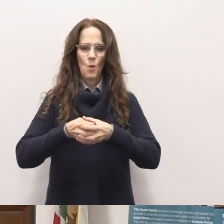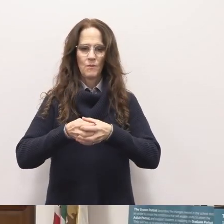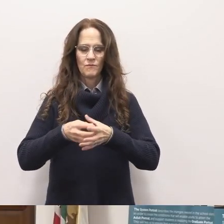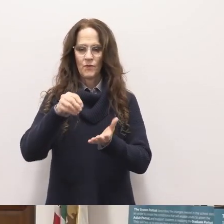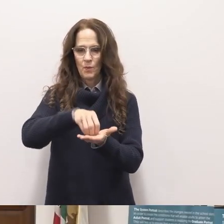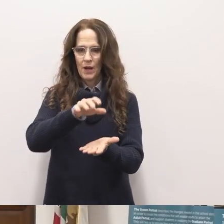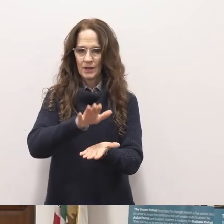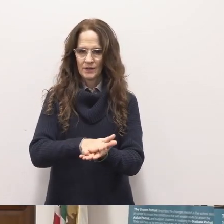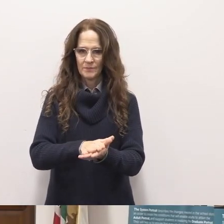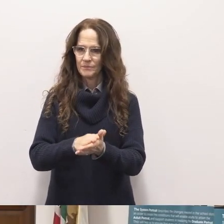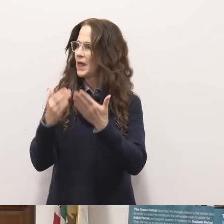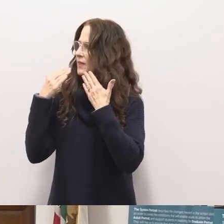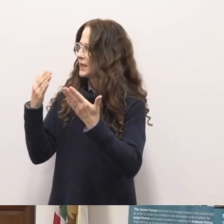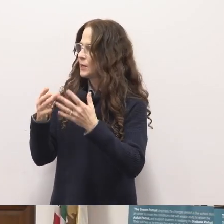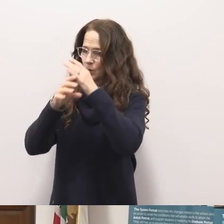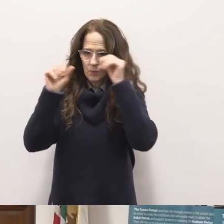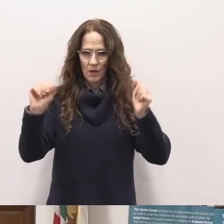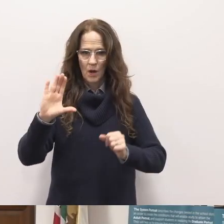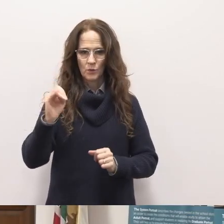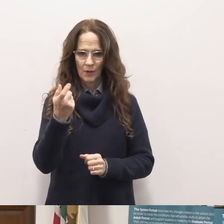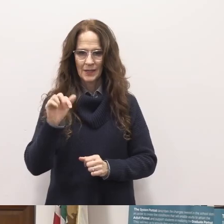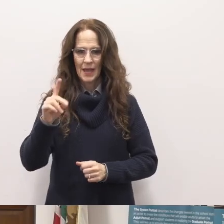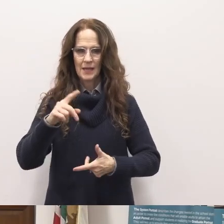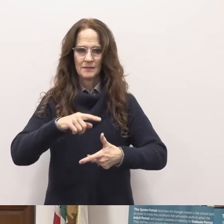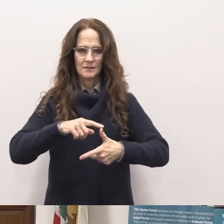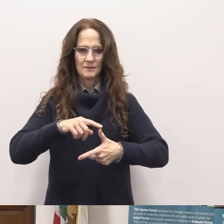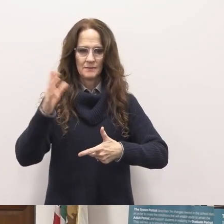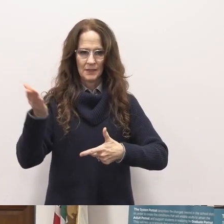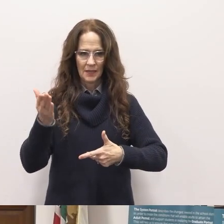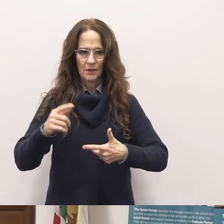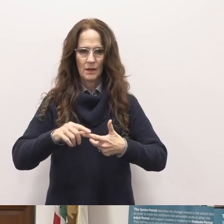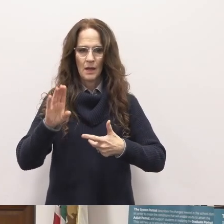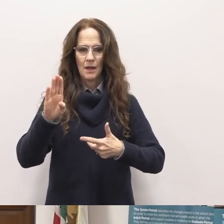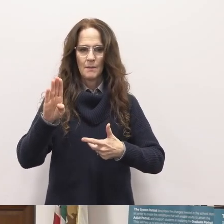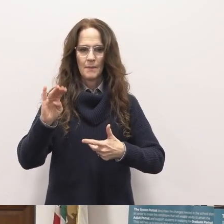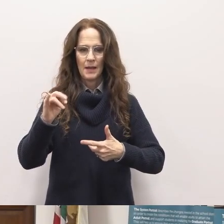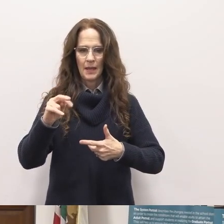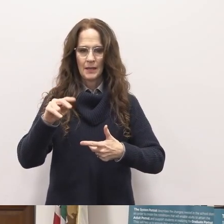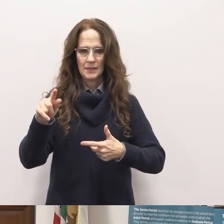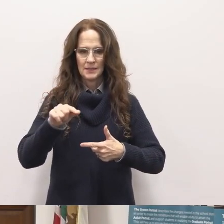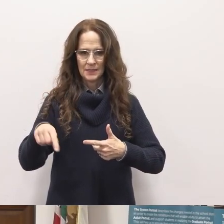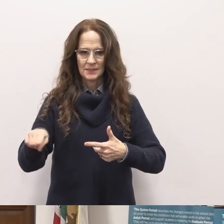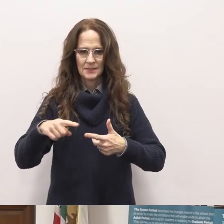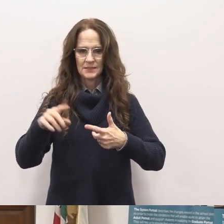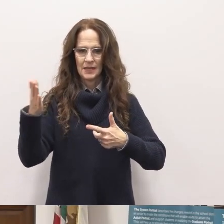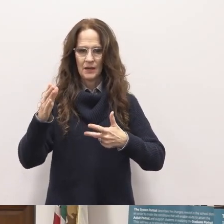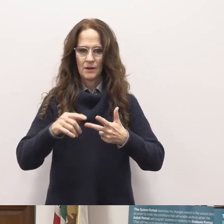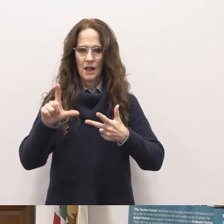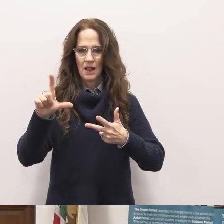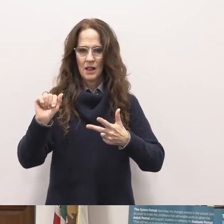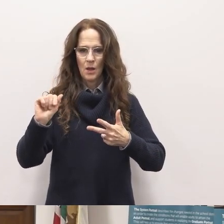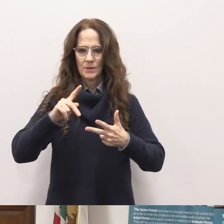Thank you. President Craighead. - Here. Member Benitez. - Here. Member López. - Present.